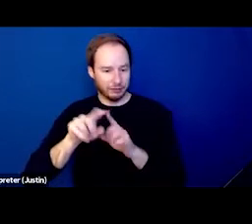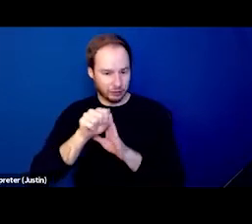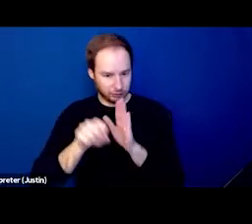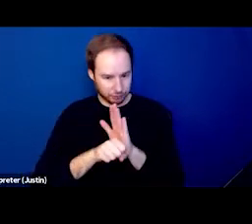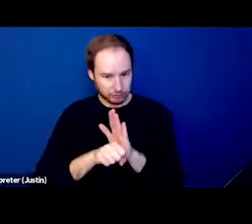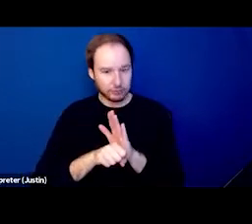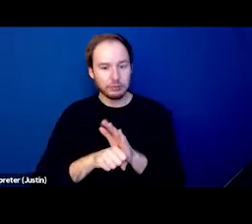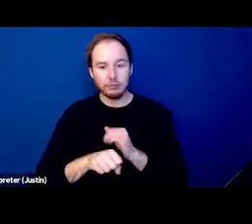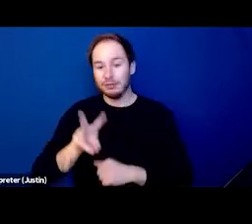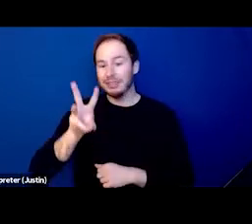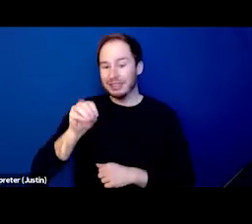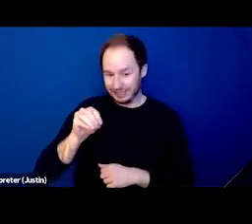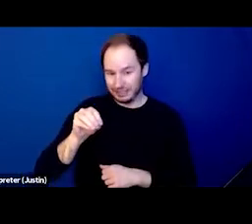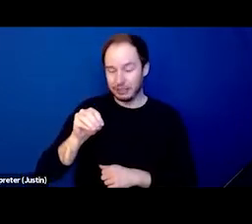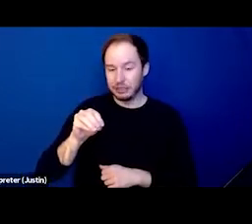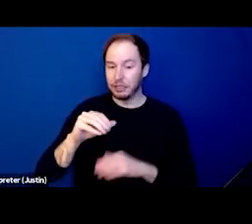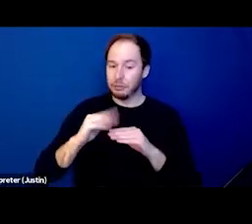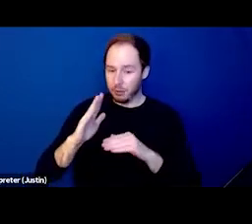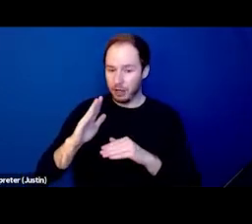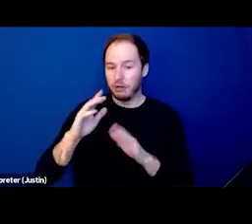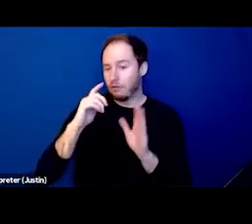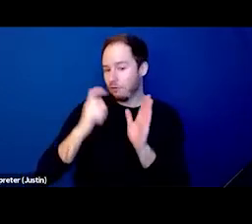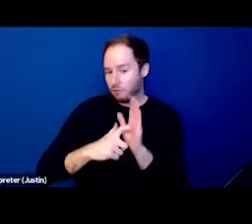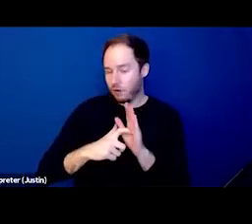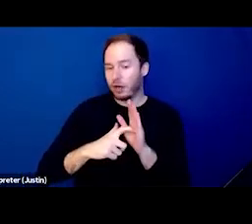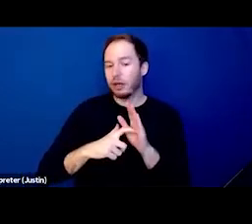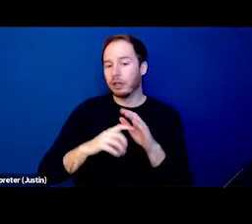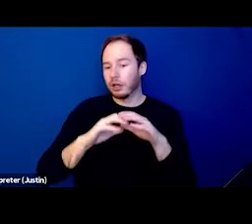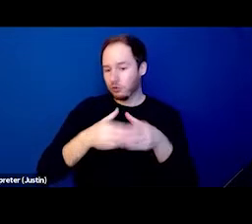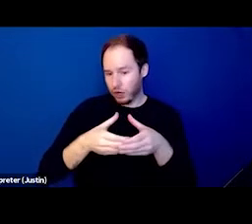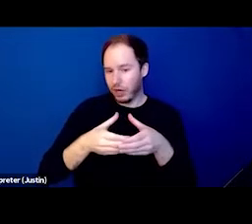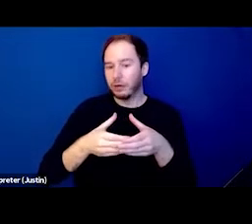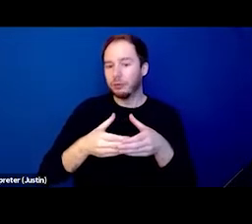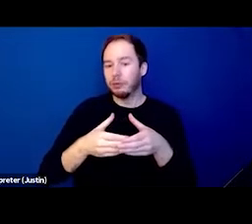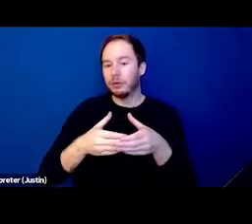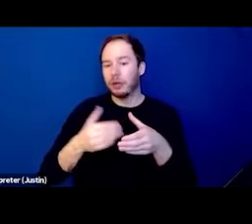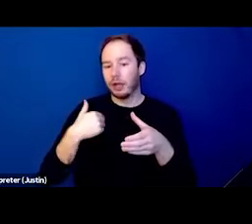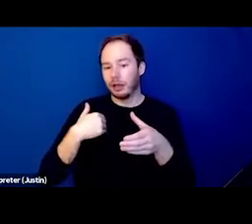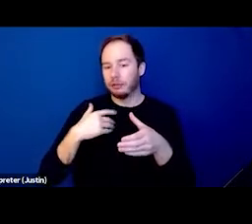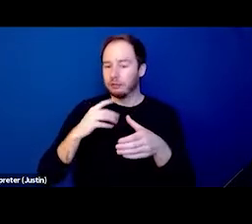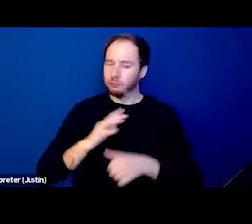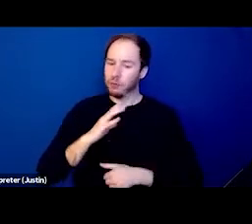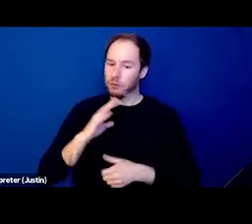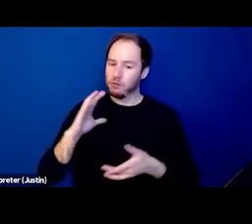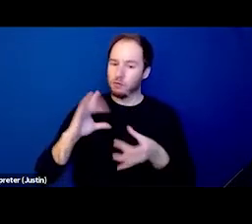and then 60 plus state recognized tribes that have formal relationships with state government.